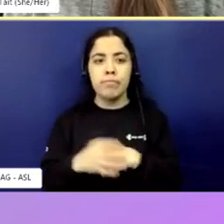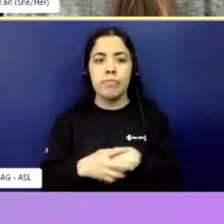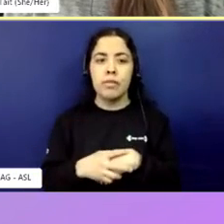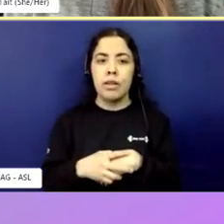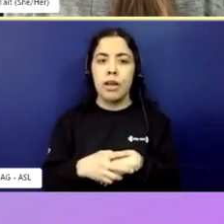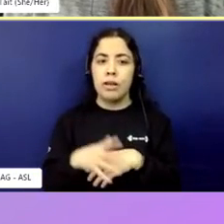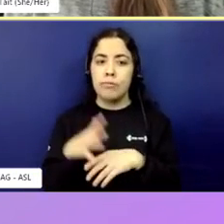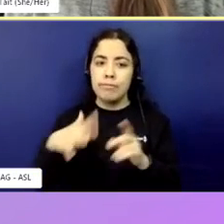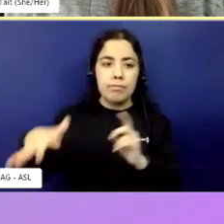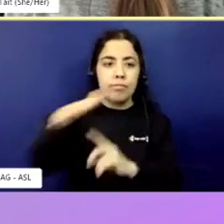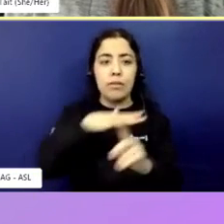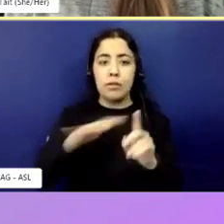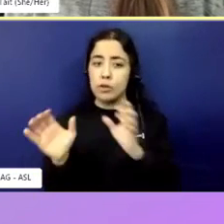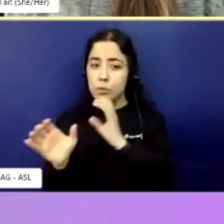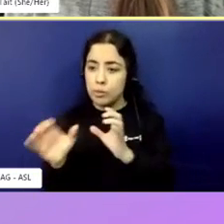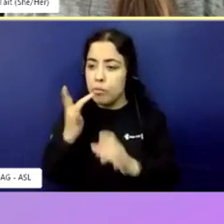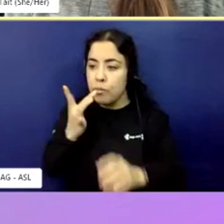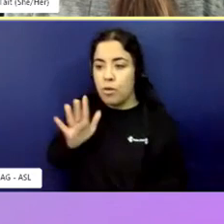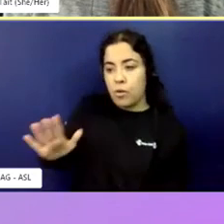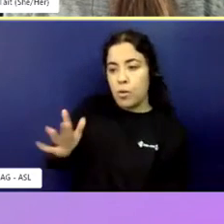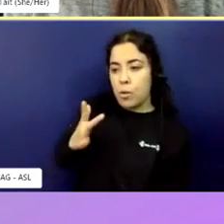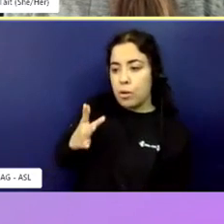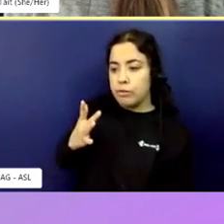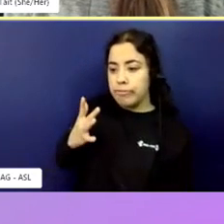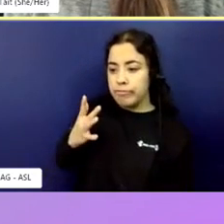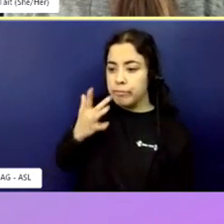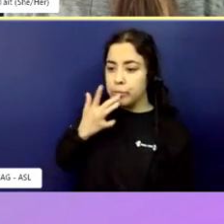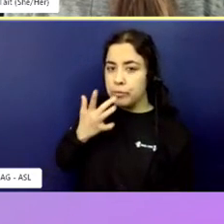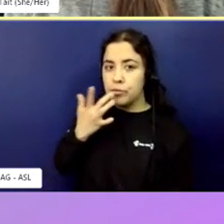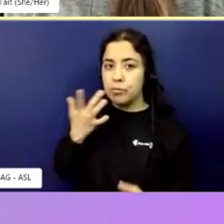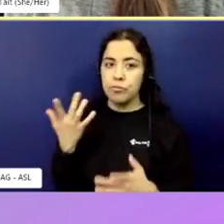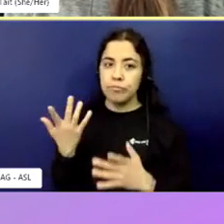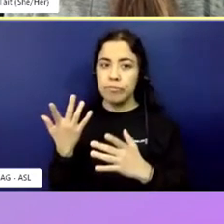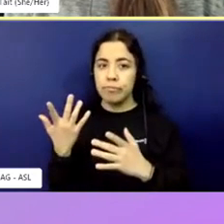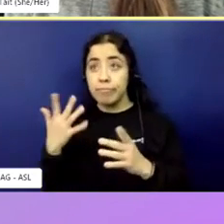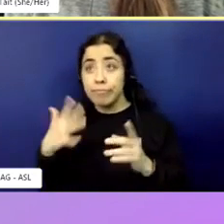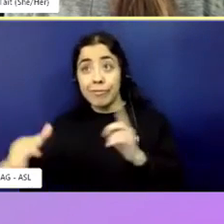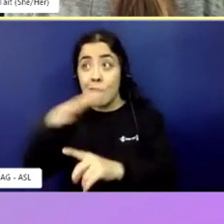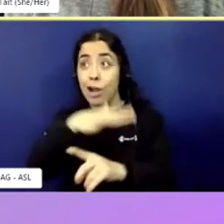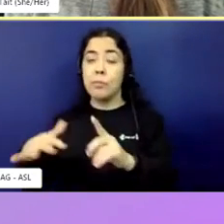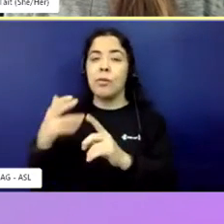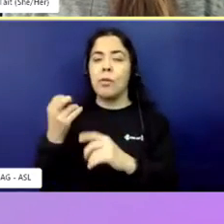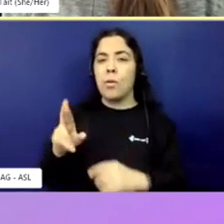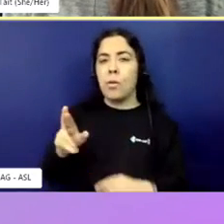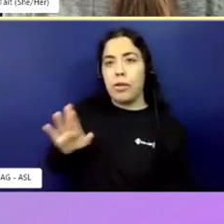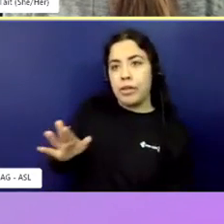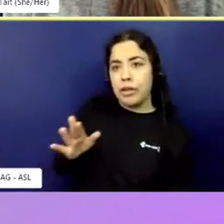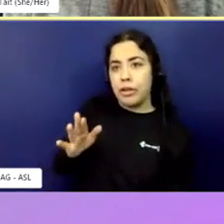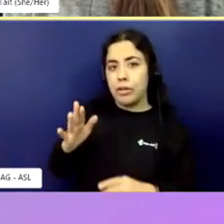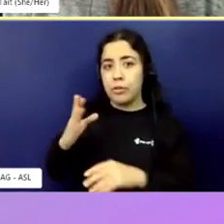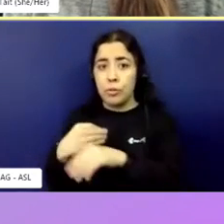seniors we need run this accessibility of seniors and communication prefer people's natural environment or remote